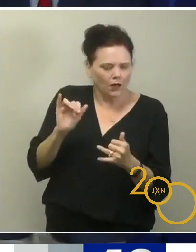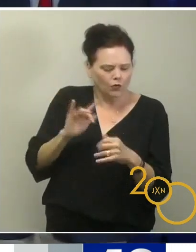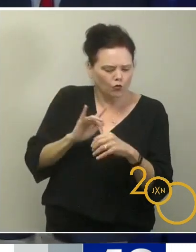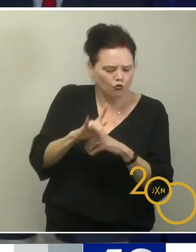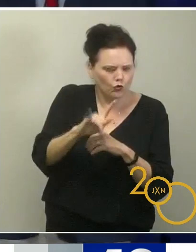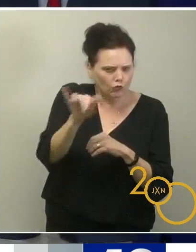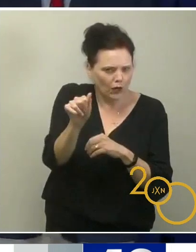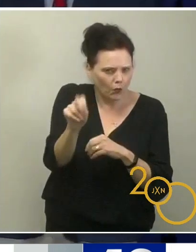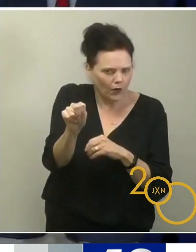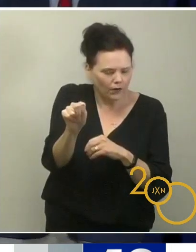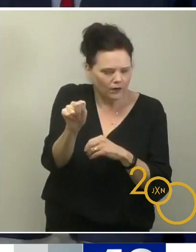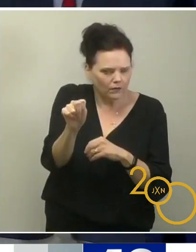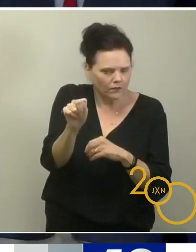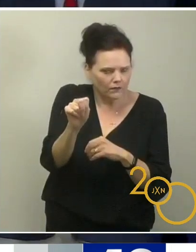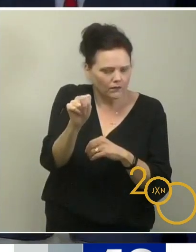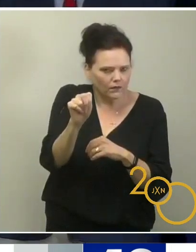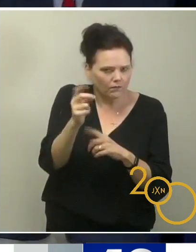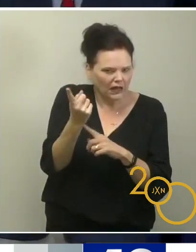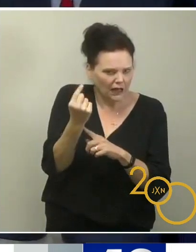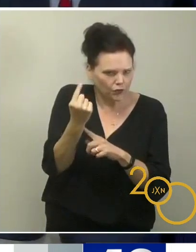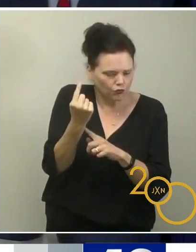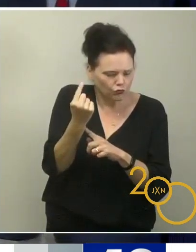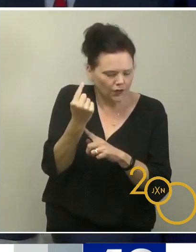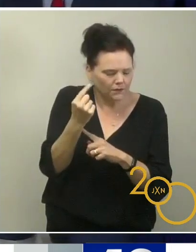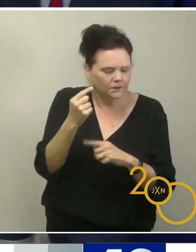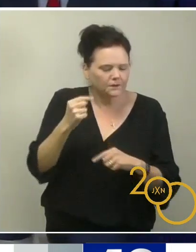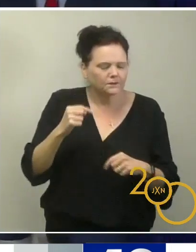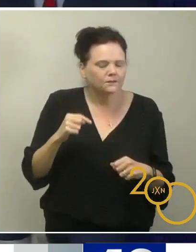IN A SIMILAR WAY I FEEL LIKE WE